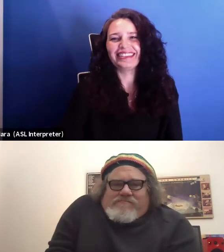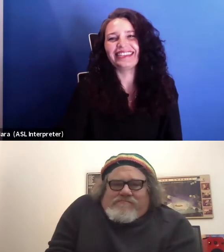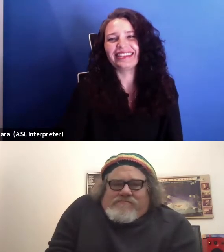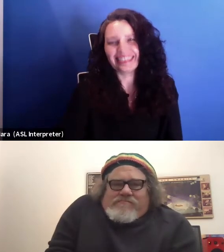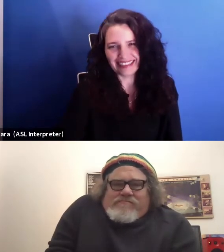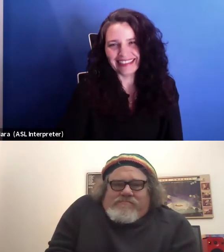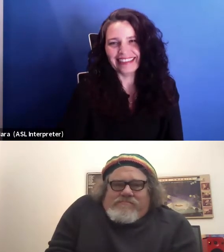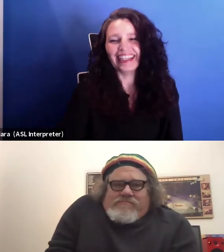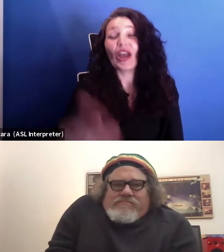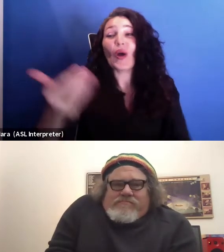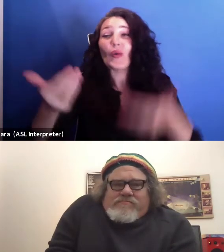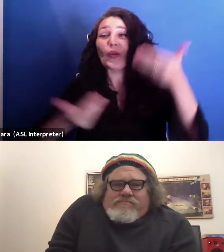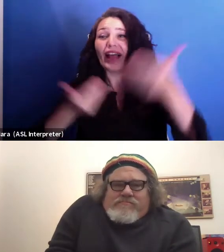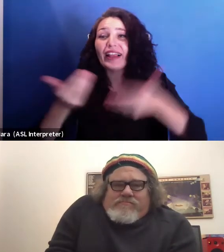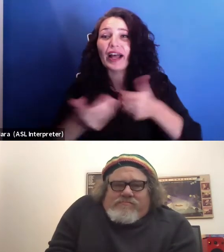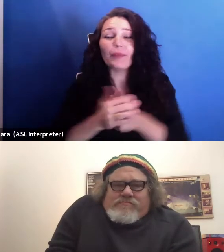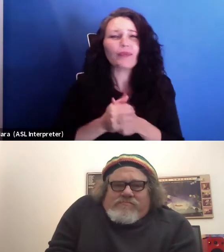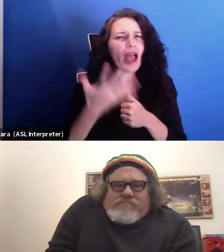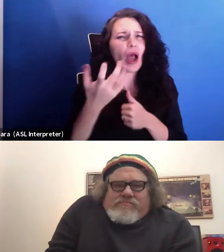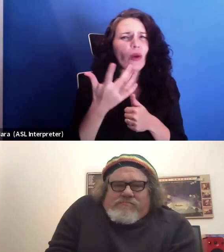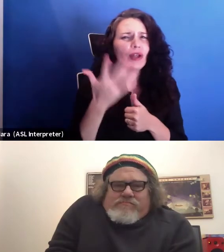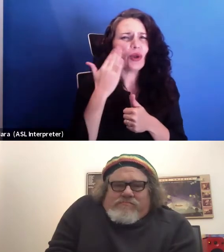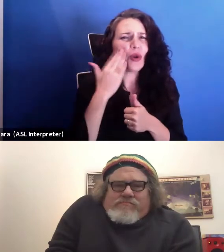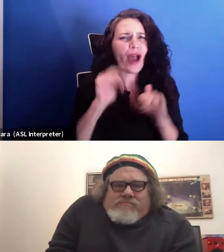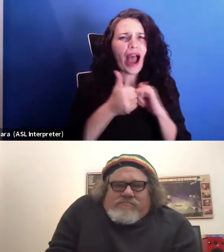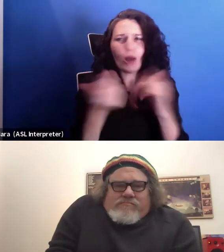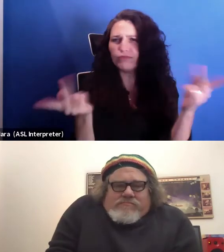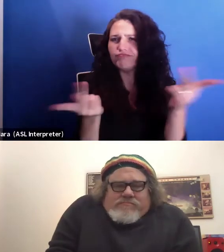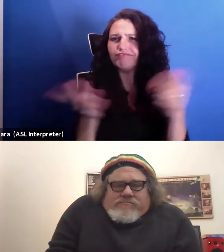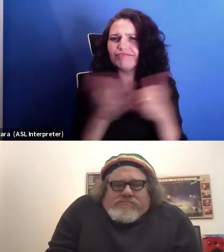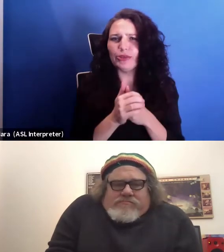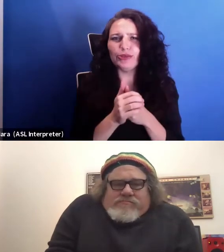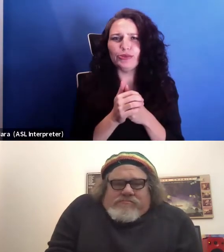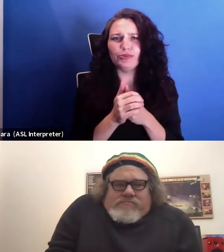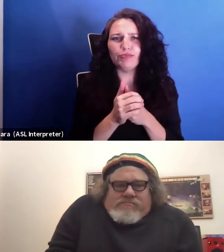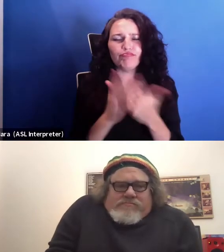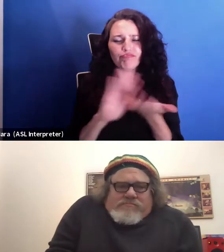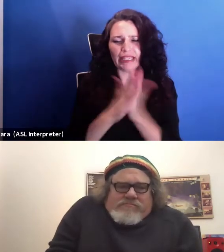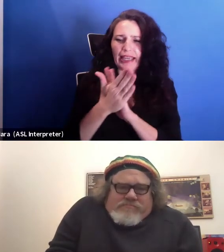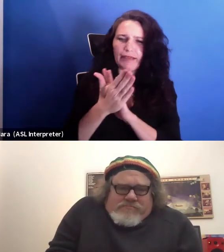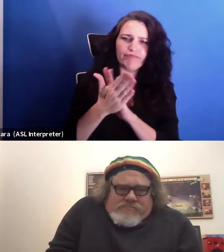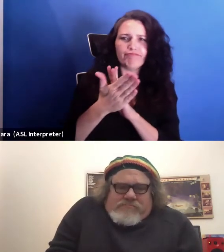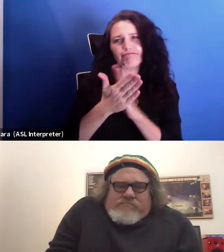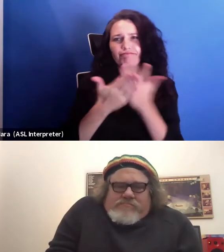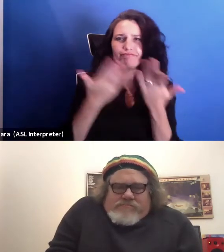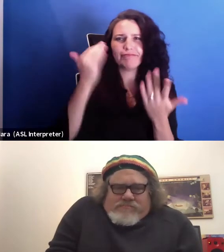is how the two of you got to know each other. I understand Jim you were working in sound design with Nicole.